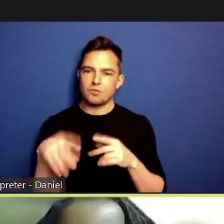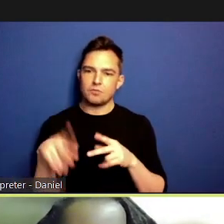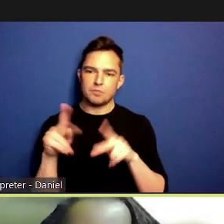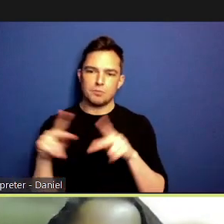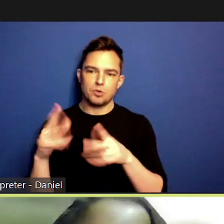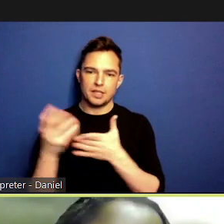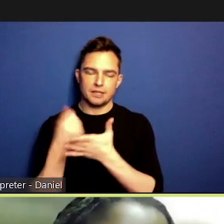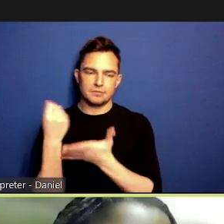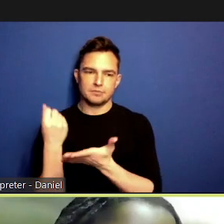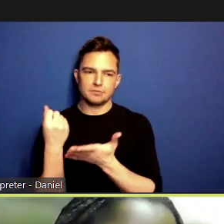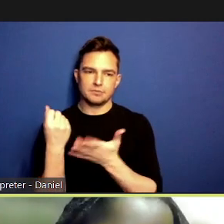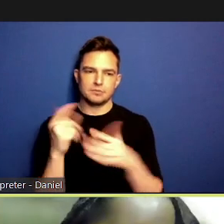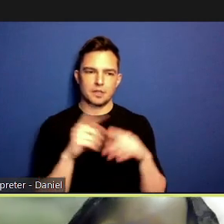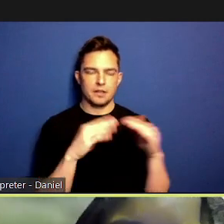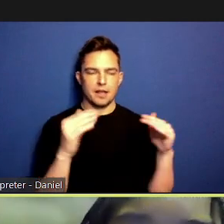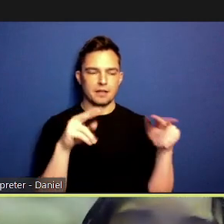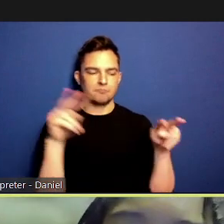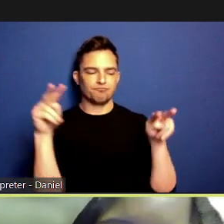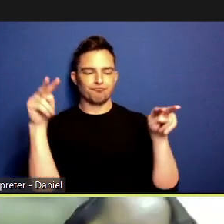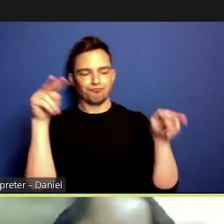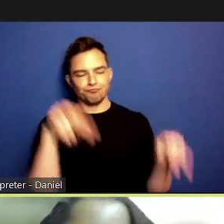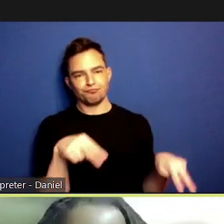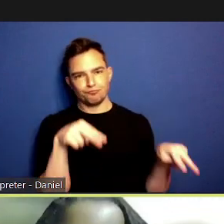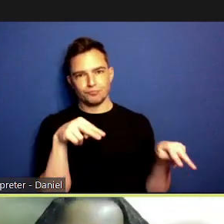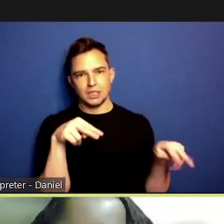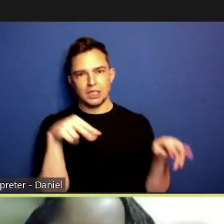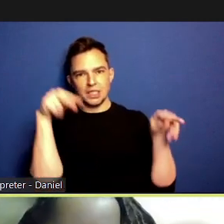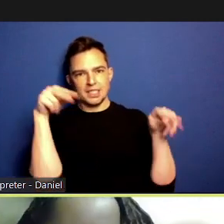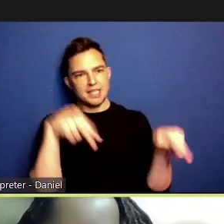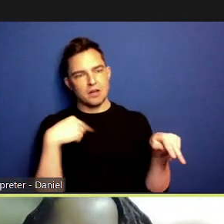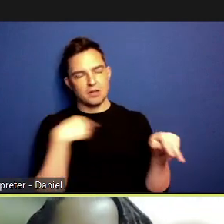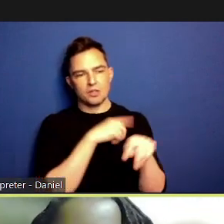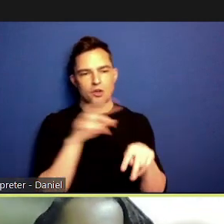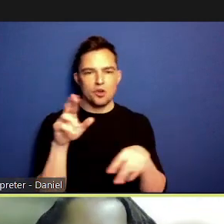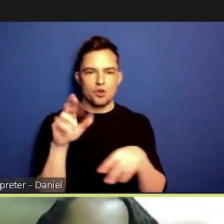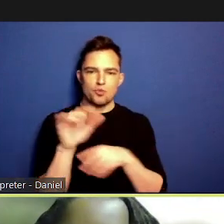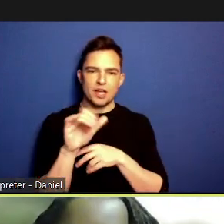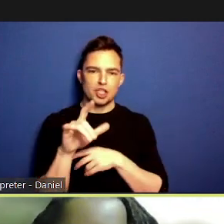So they really looked down on us like majority racialized people who they were tasked to